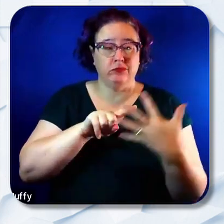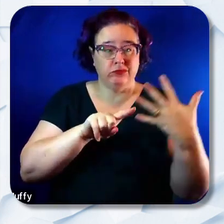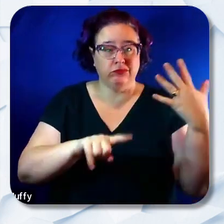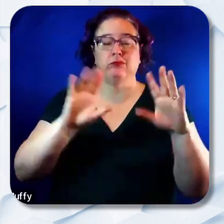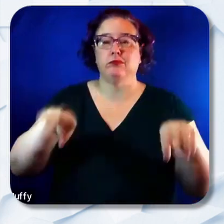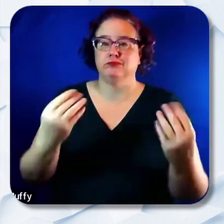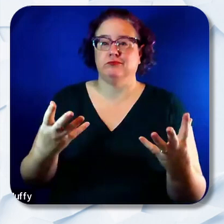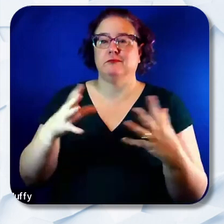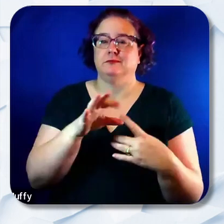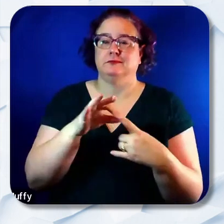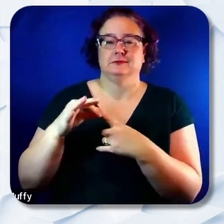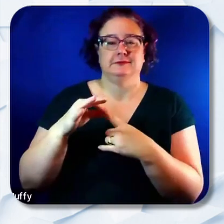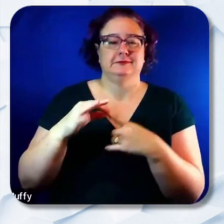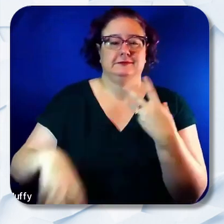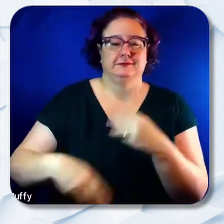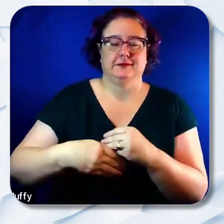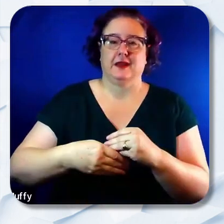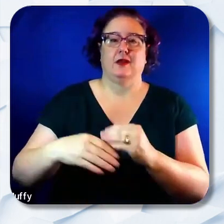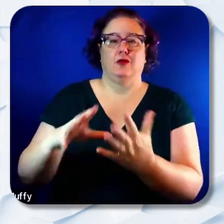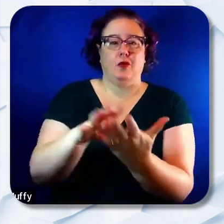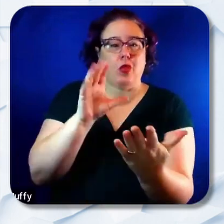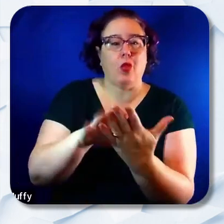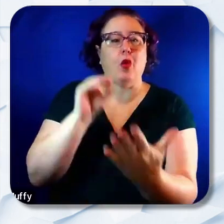educator equity, quality and effectiveness.